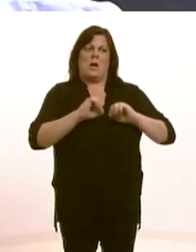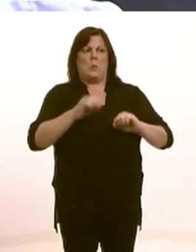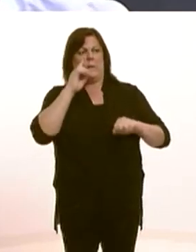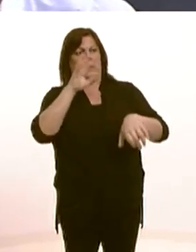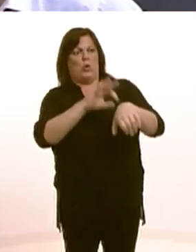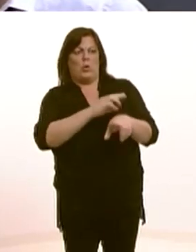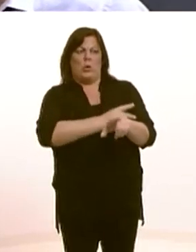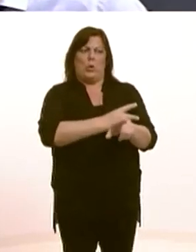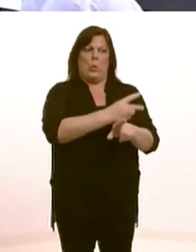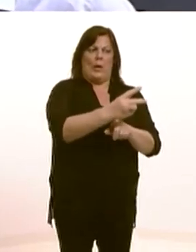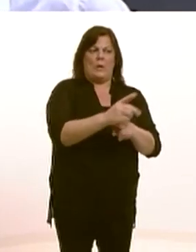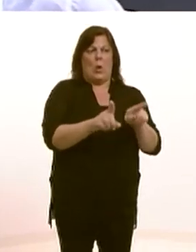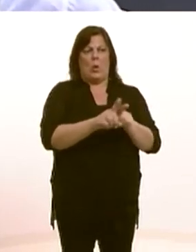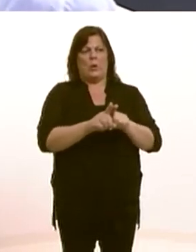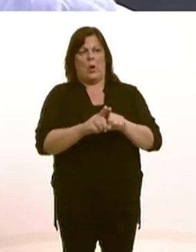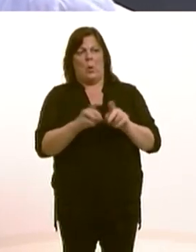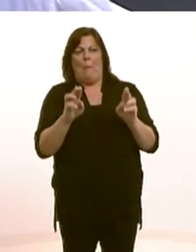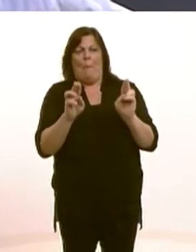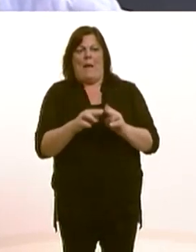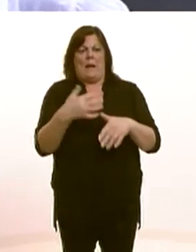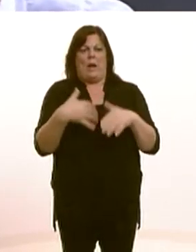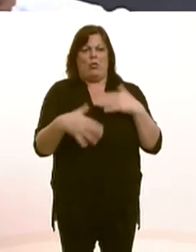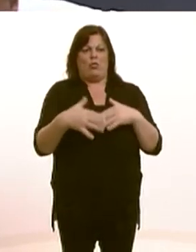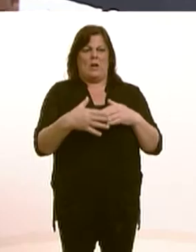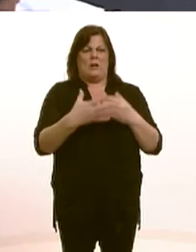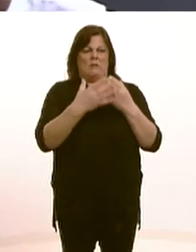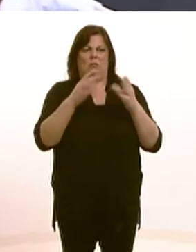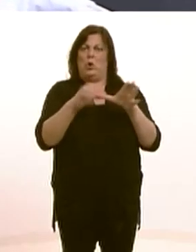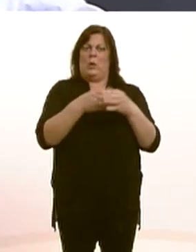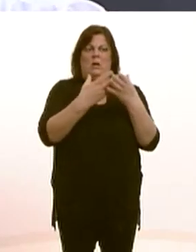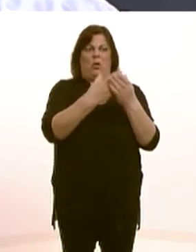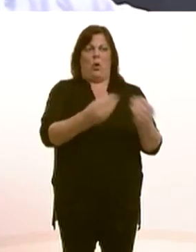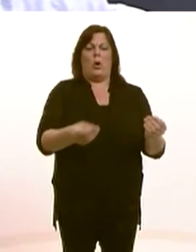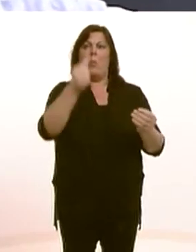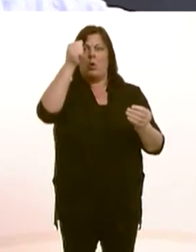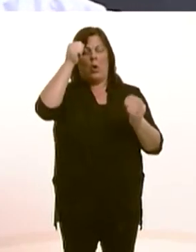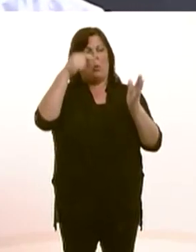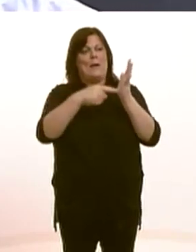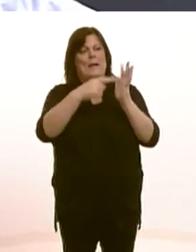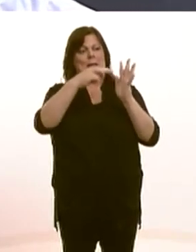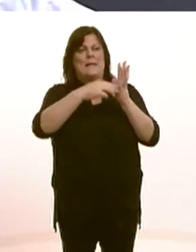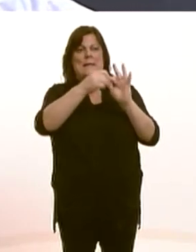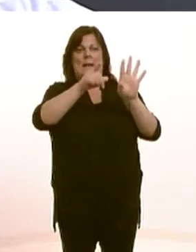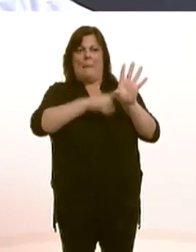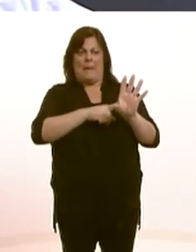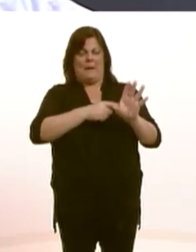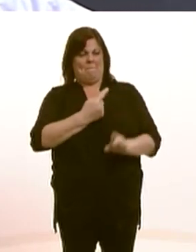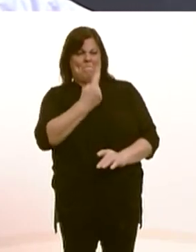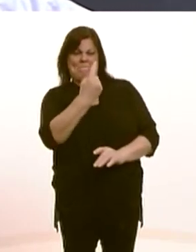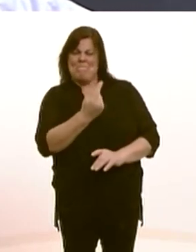that we donít have minor injuries units anymore, and Tenby in particular in struggling to provide